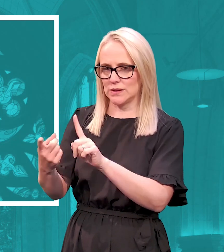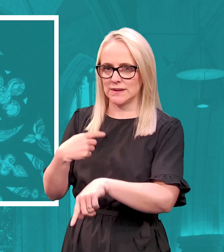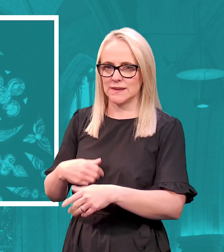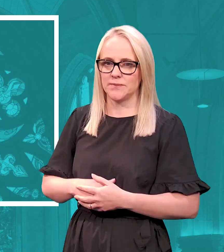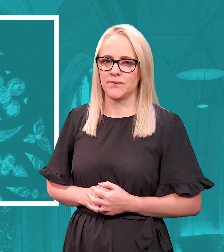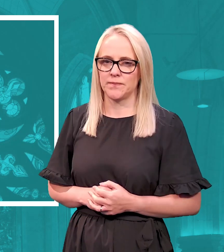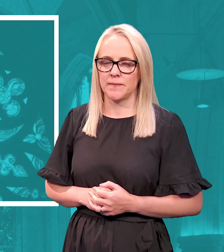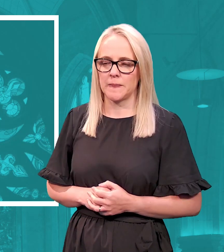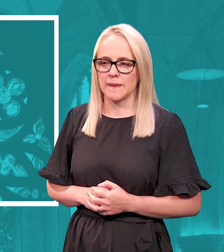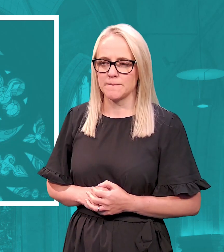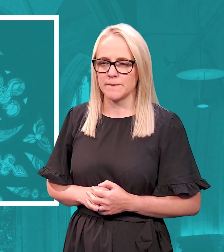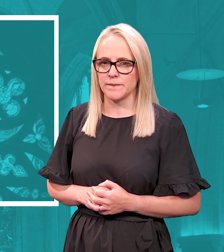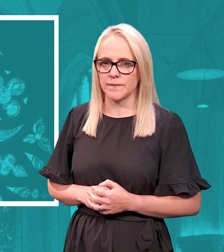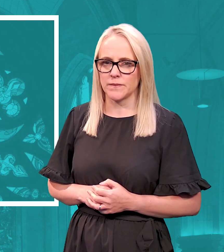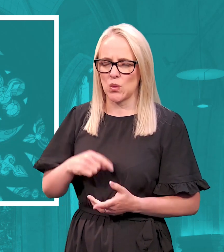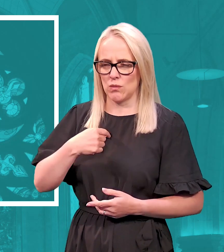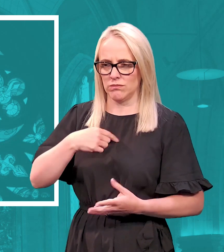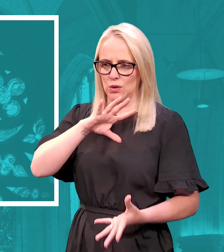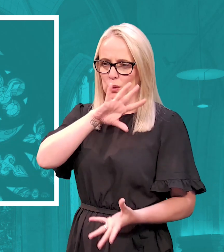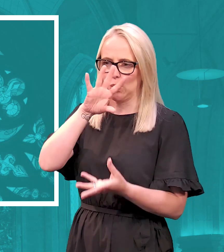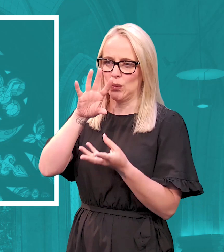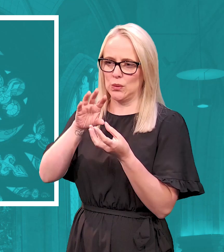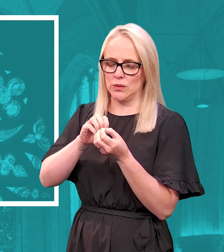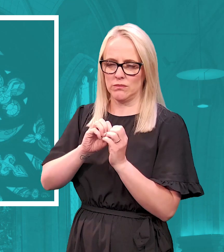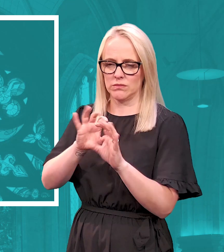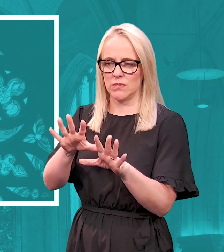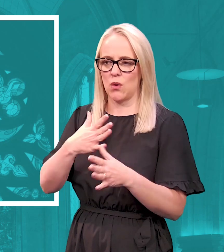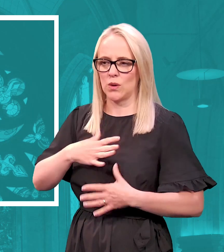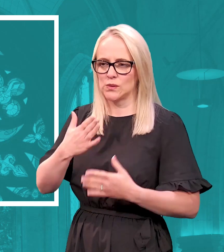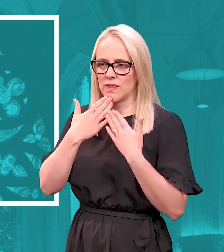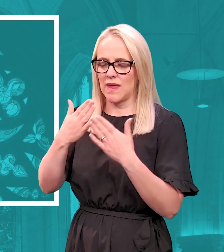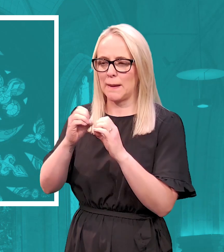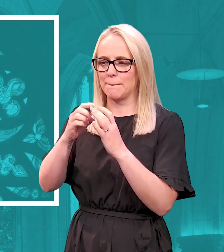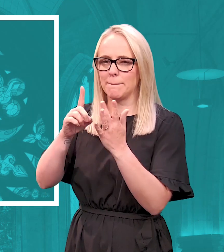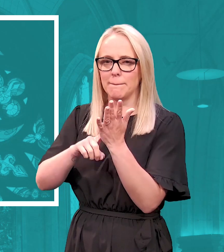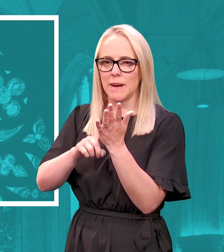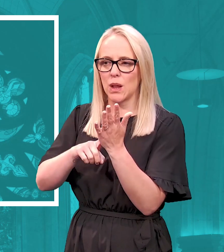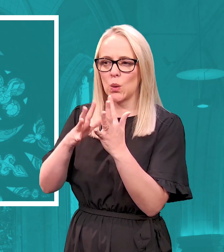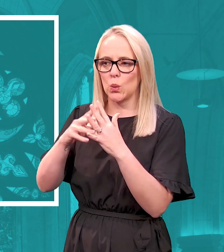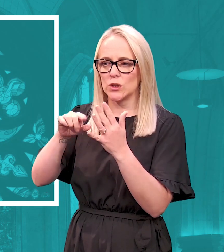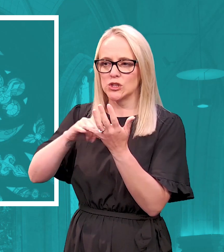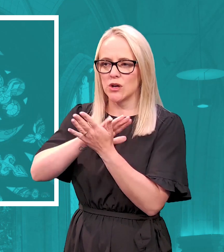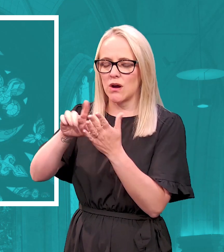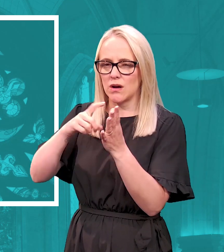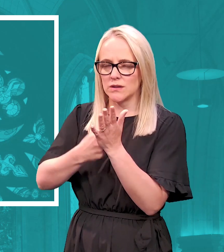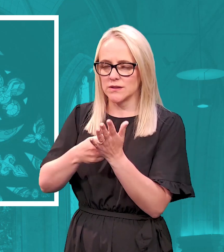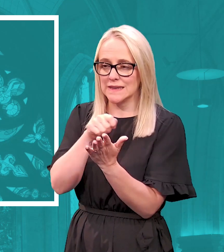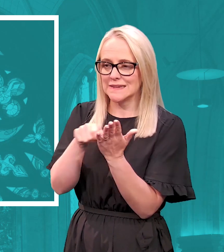And as I conclude, I particularly wish to thank my Vice Convener, Bill Wishart, our Secretary, Dave Kendall,